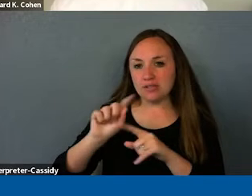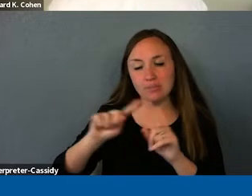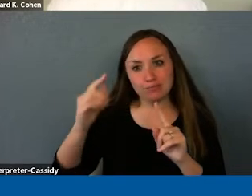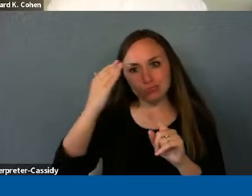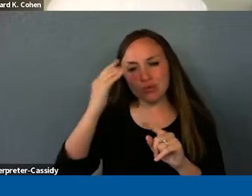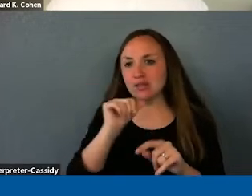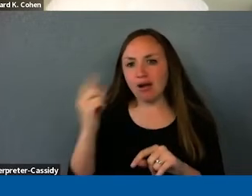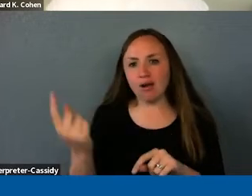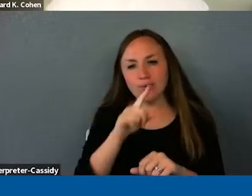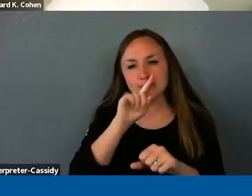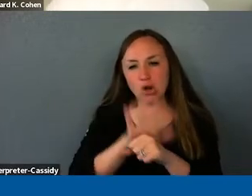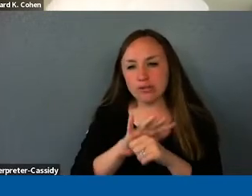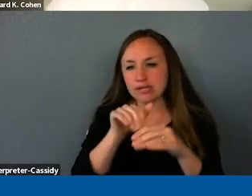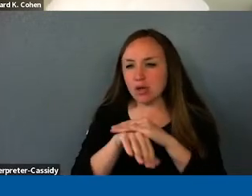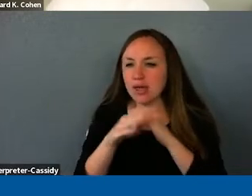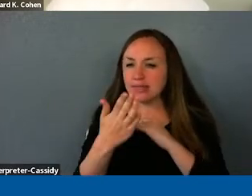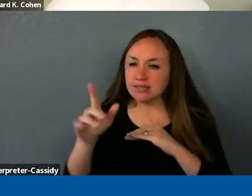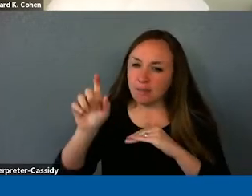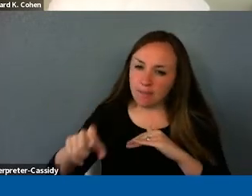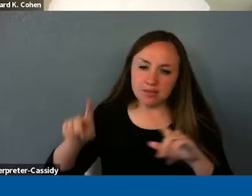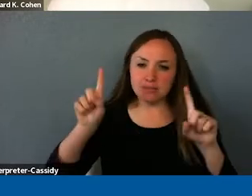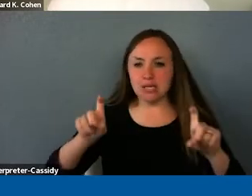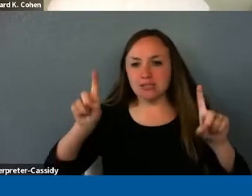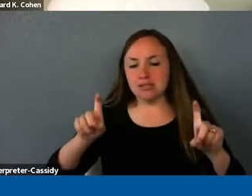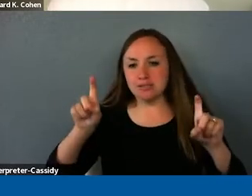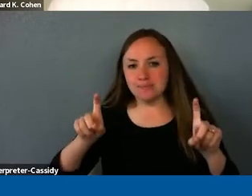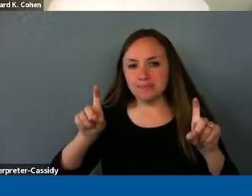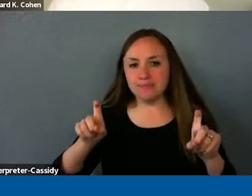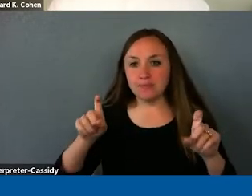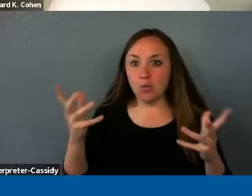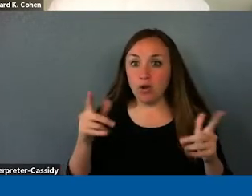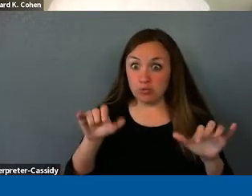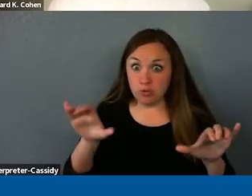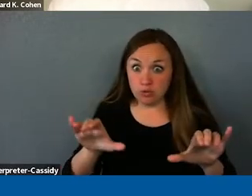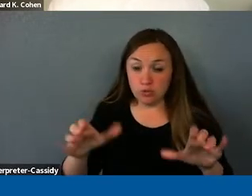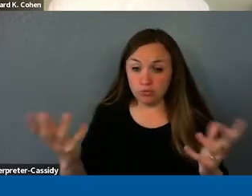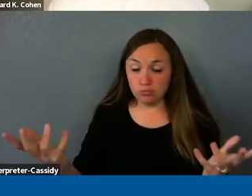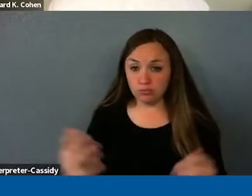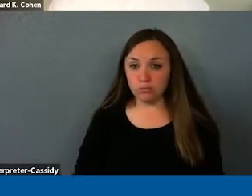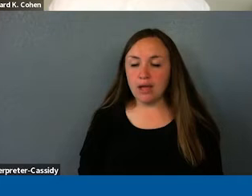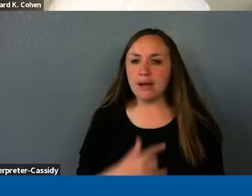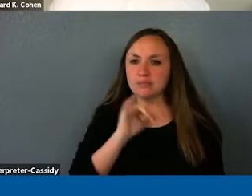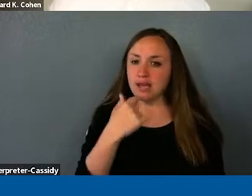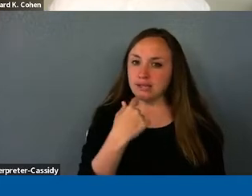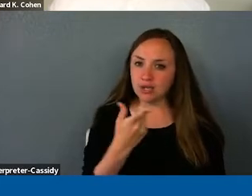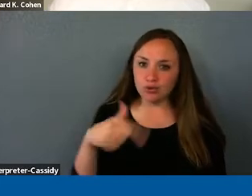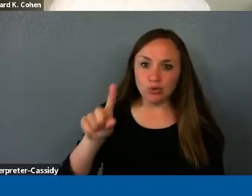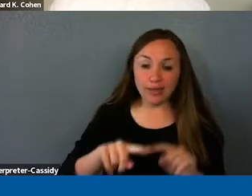Things absolutely must be tested. So, what are you supposed to do? I'm not telling you that you can't use these patterns,